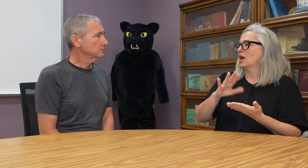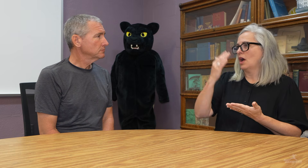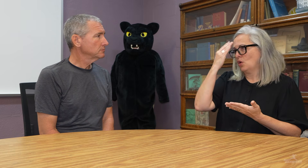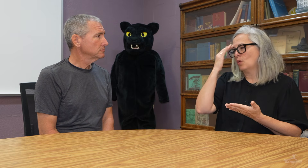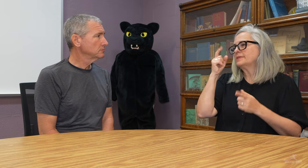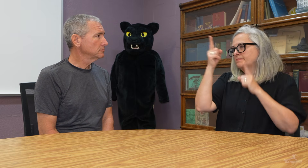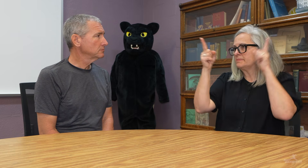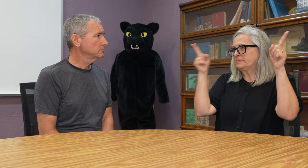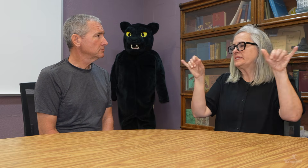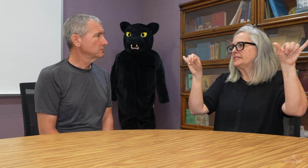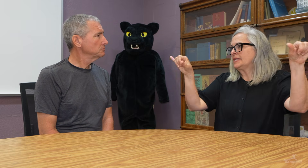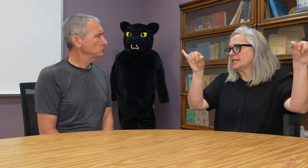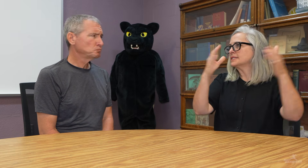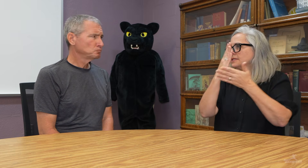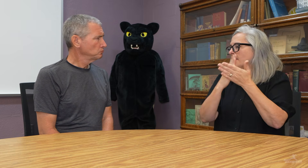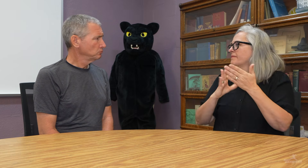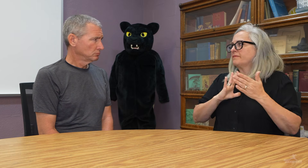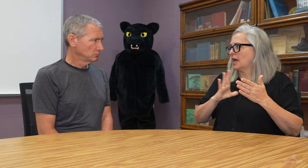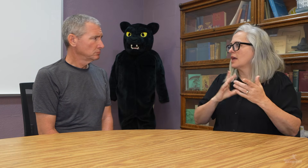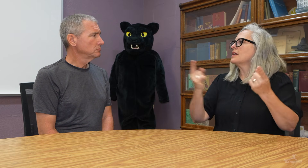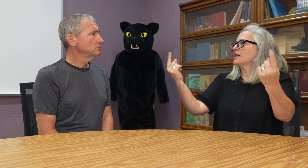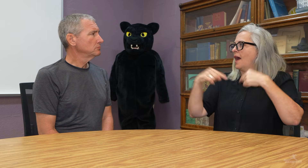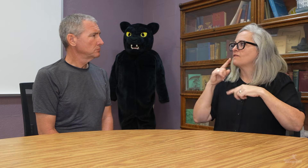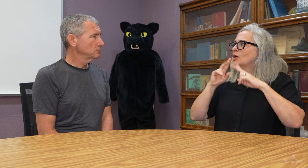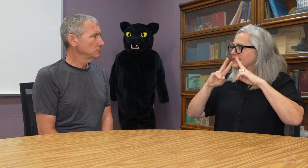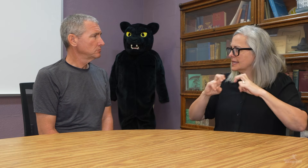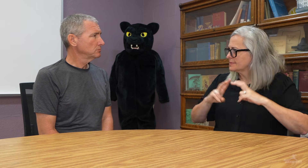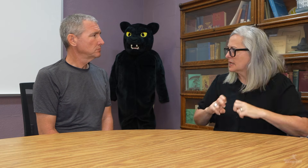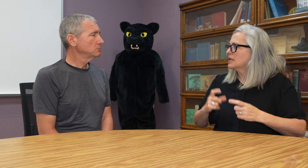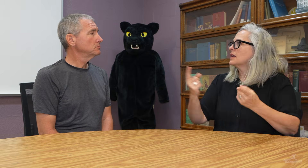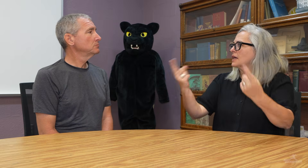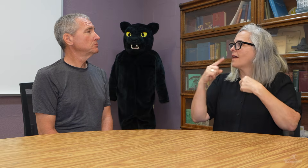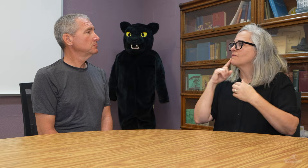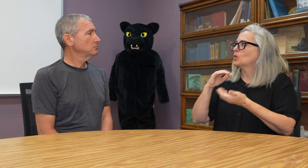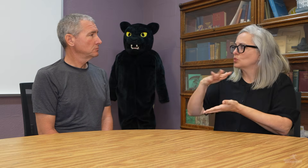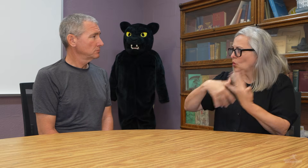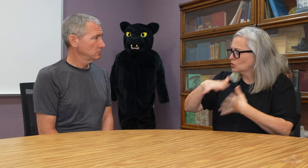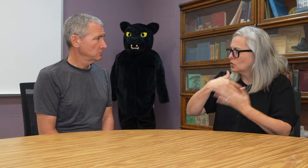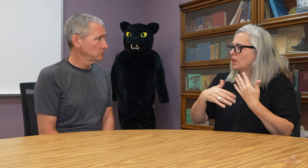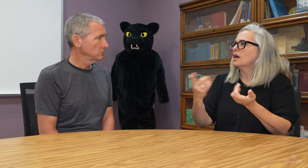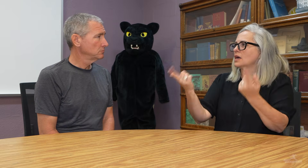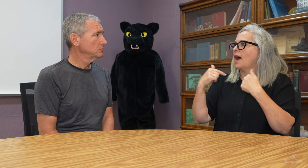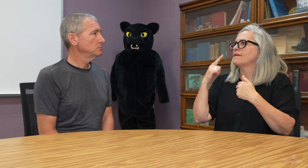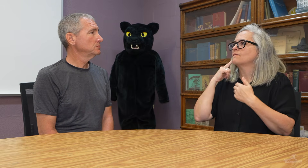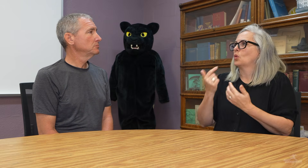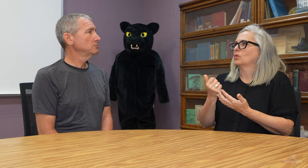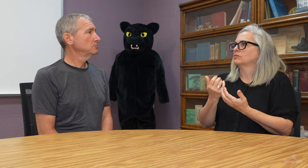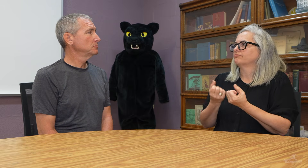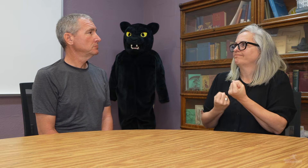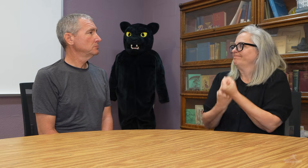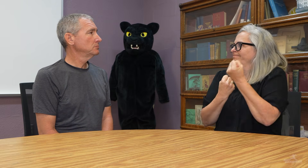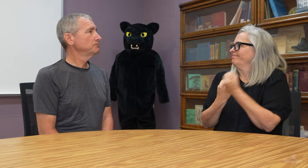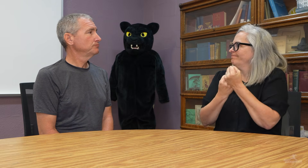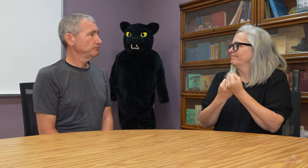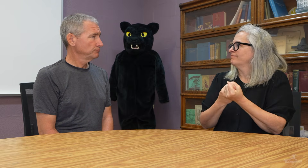Some families may stay in their own areas, and that’s fine. But I’d like them to come here for assessments, socialization, and more support.